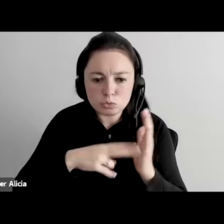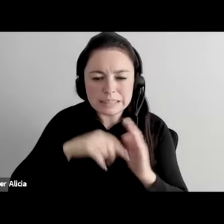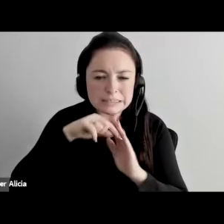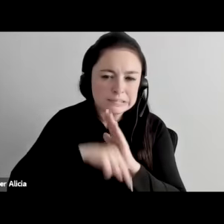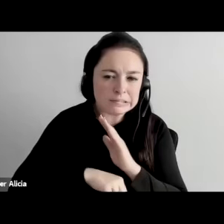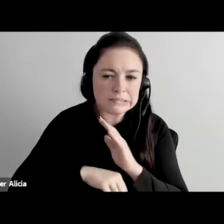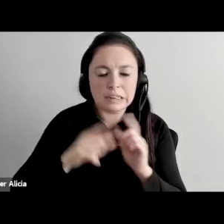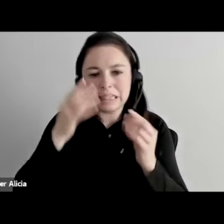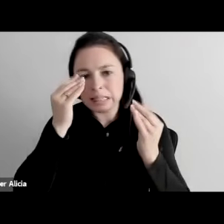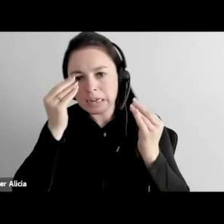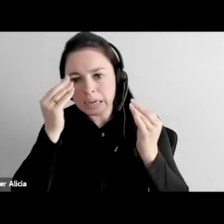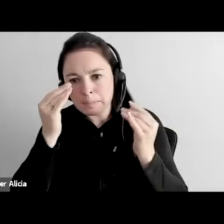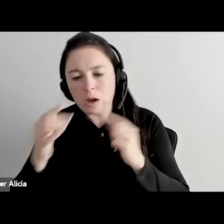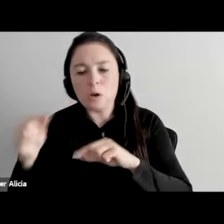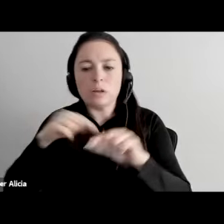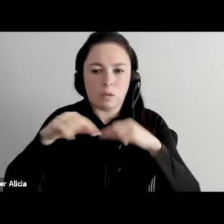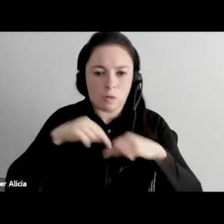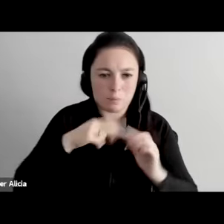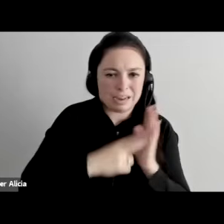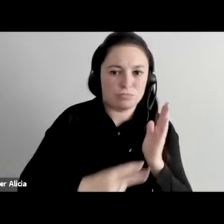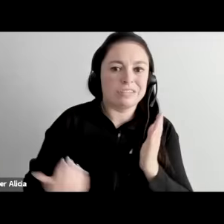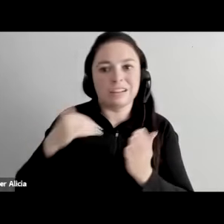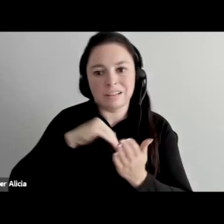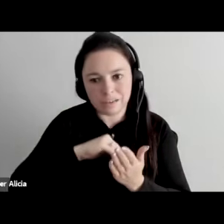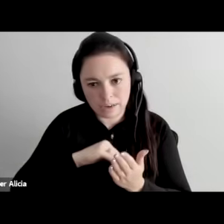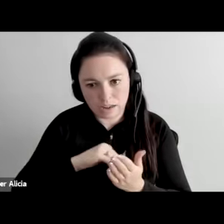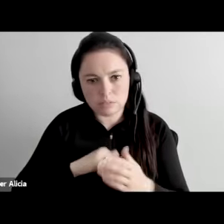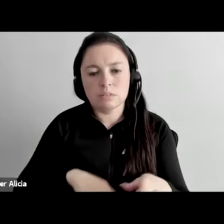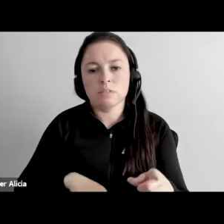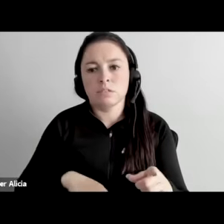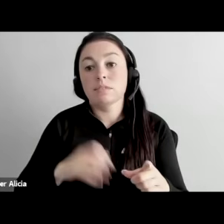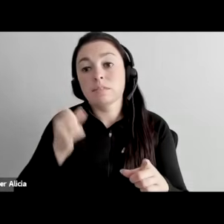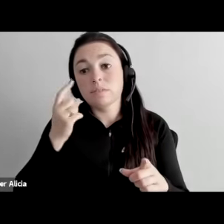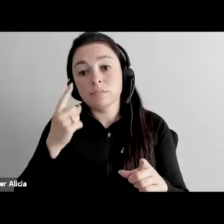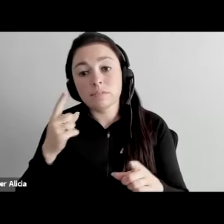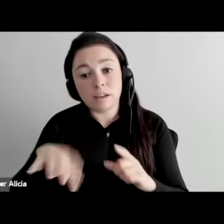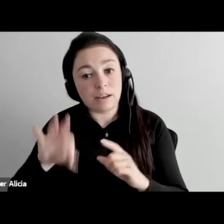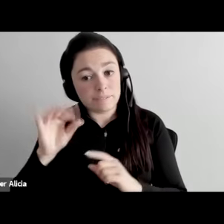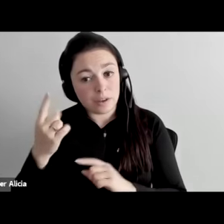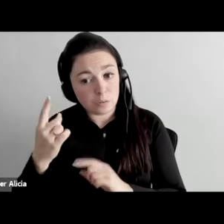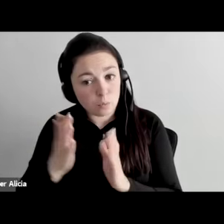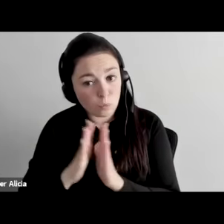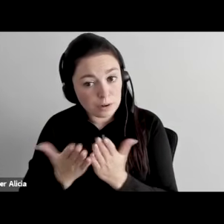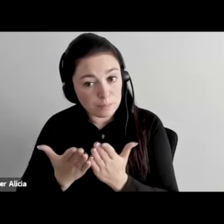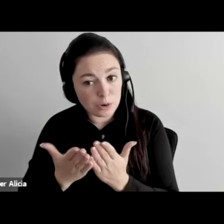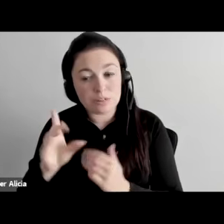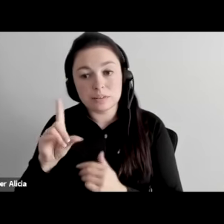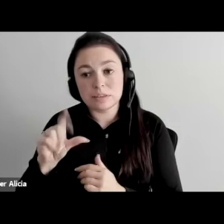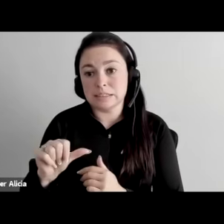literally needed a book when i found this the disabled woman's guide to pregnancy and birth